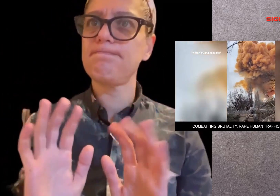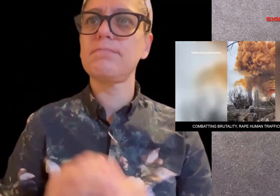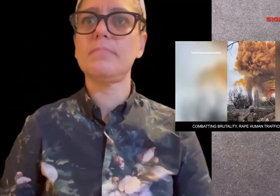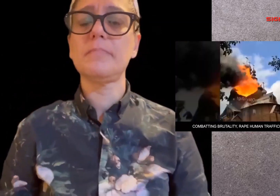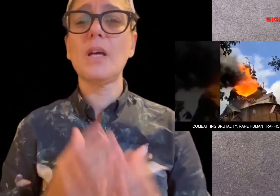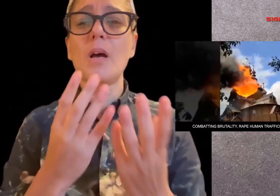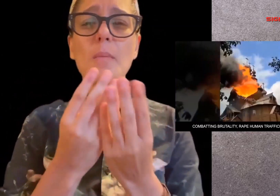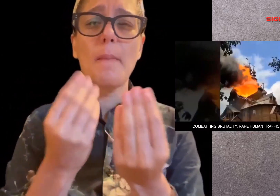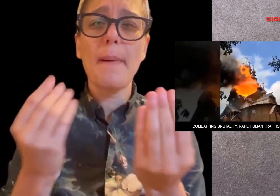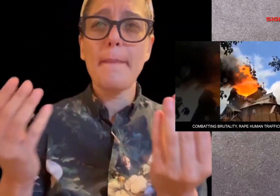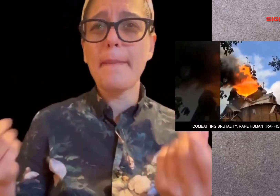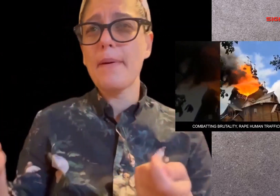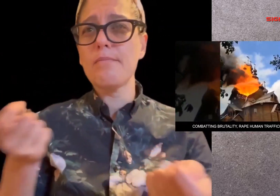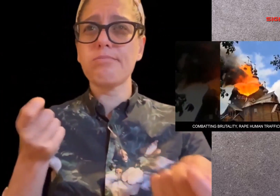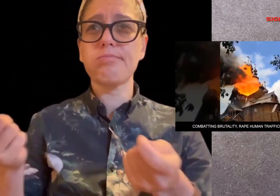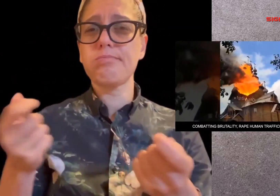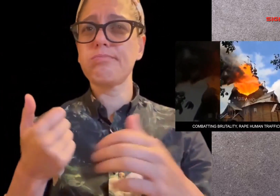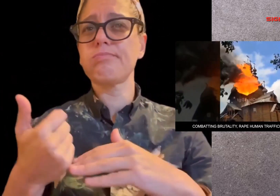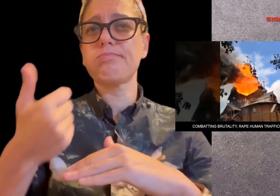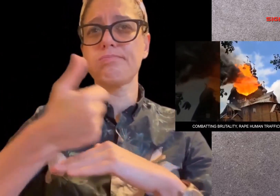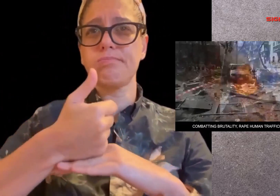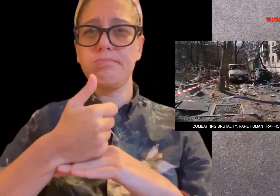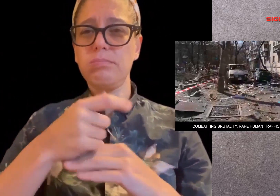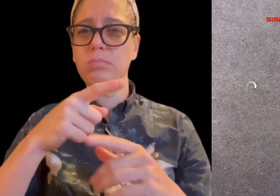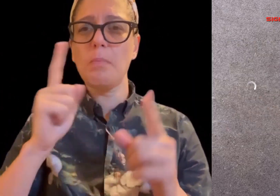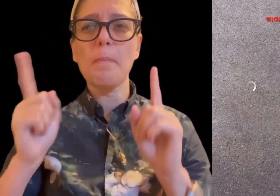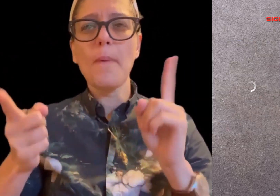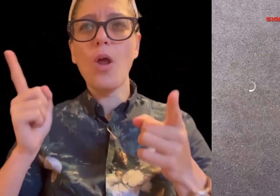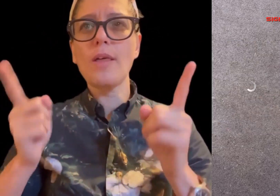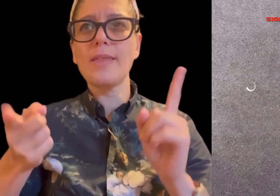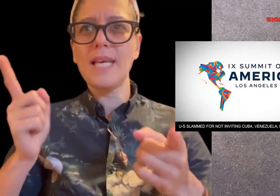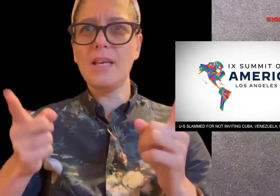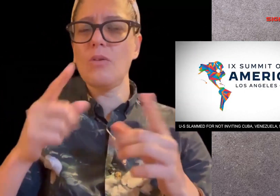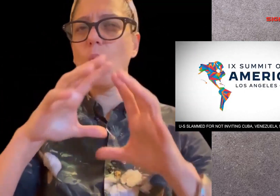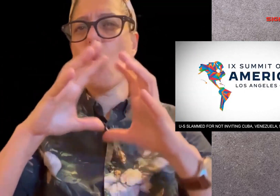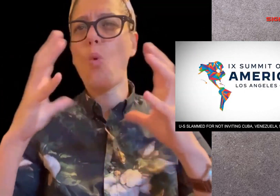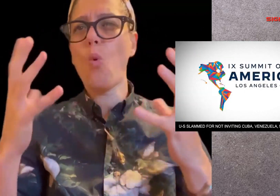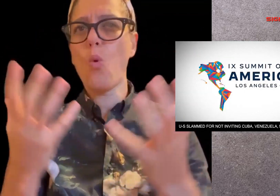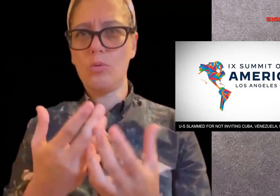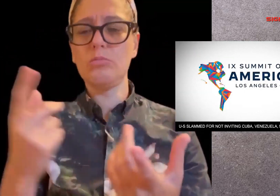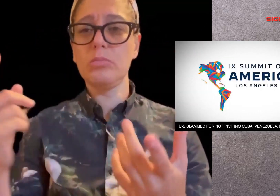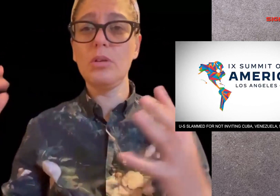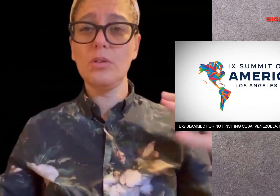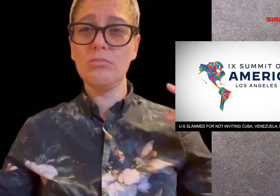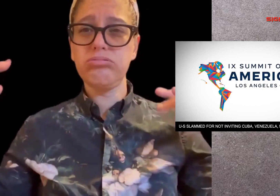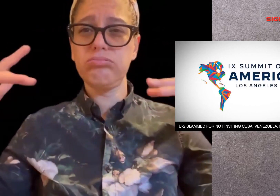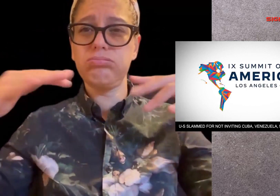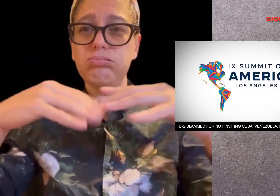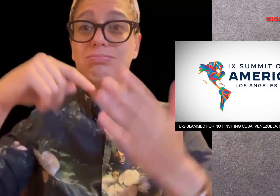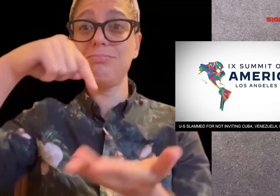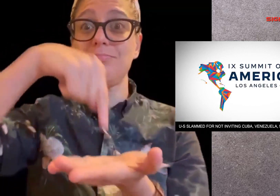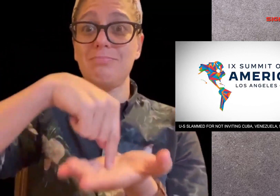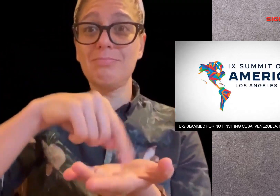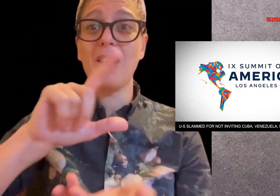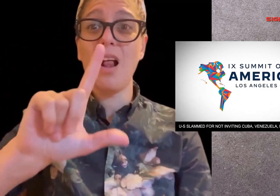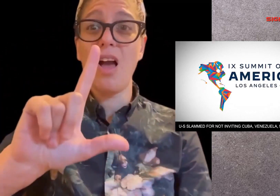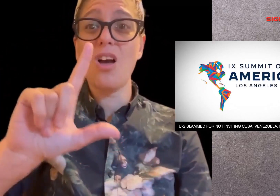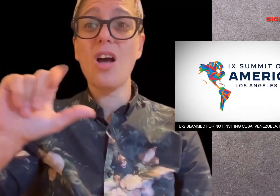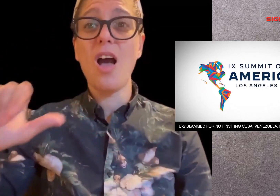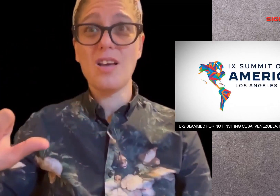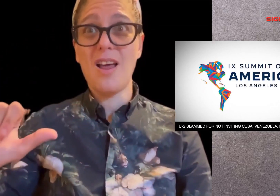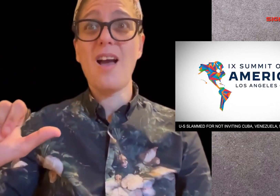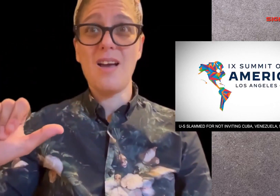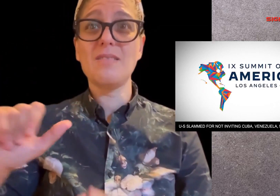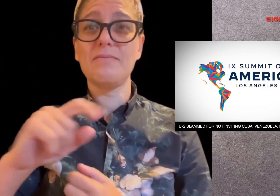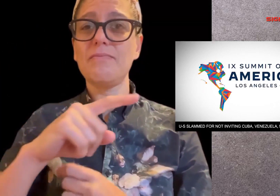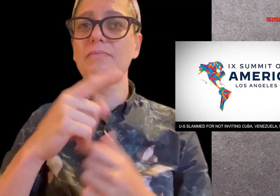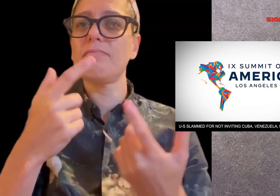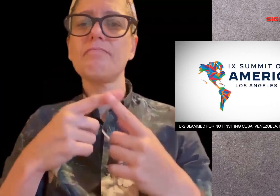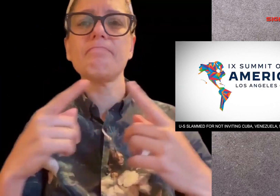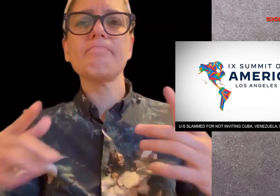to prevent further violence many of the biggest political leaders in the